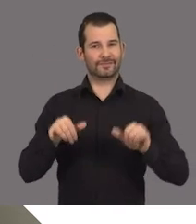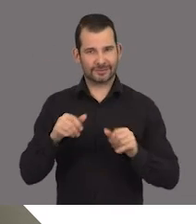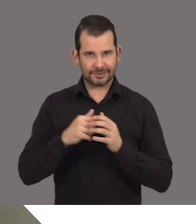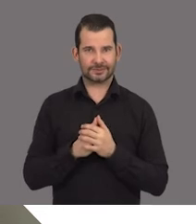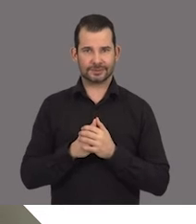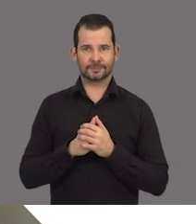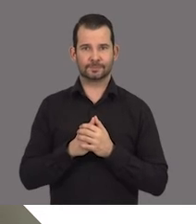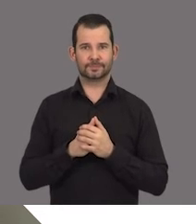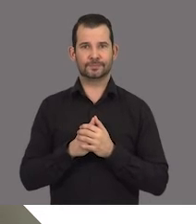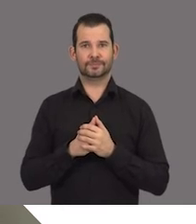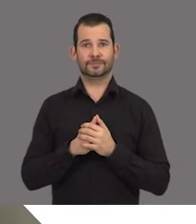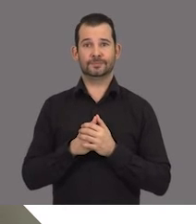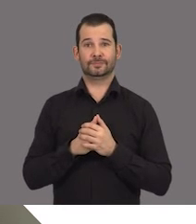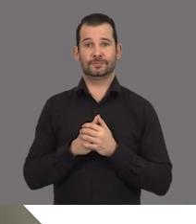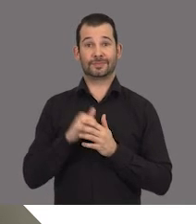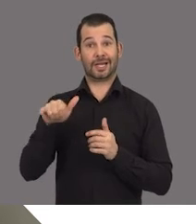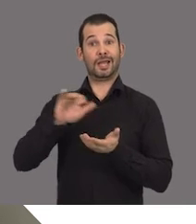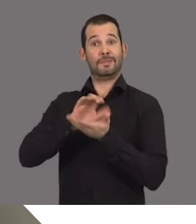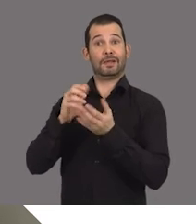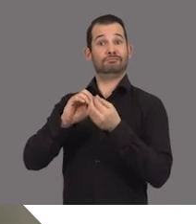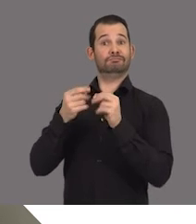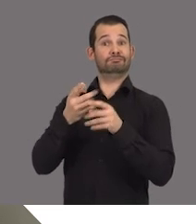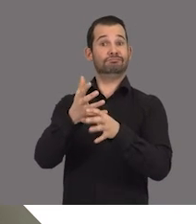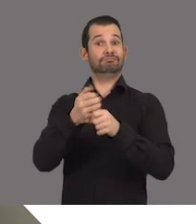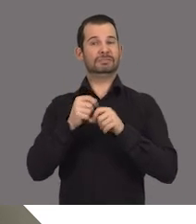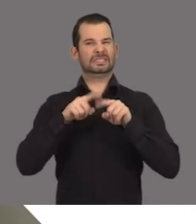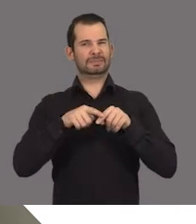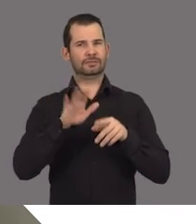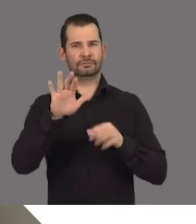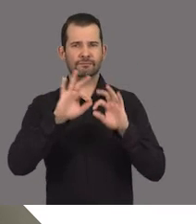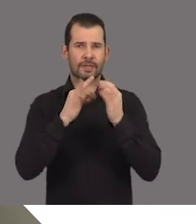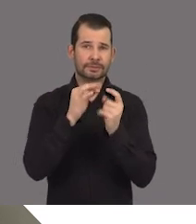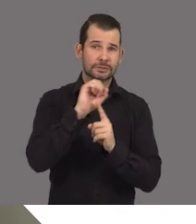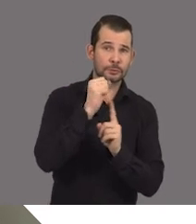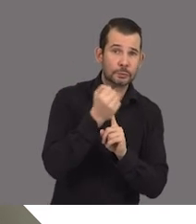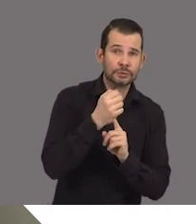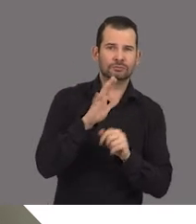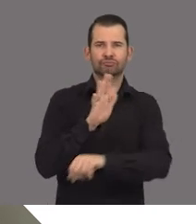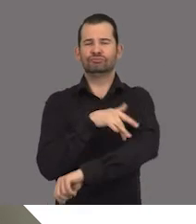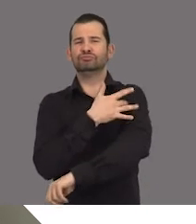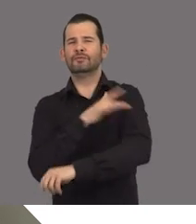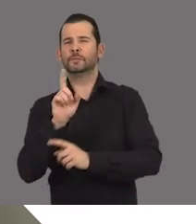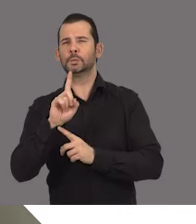The amount you receive depends on your family situation and the province where you live.